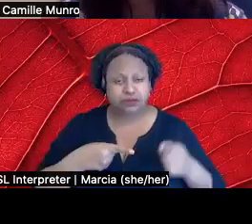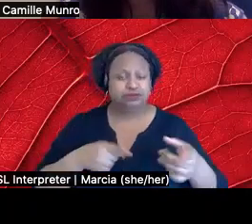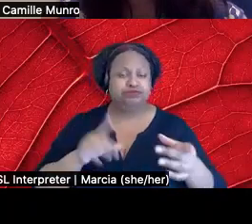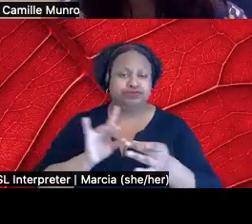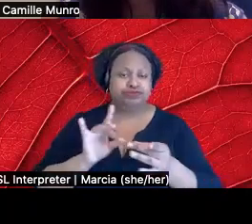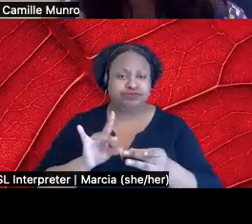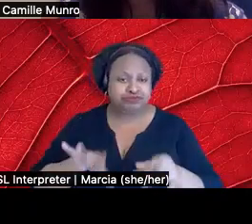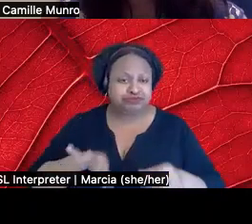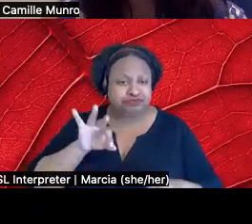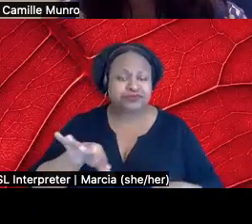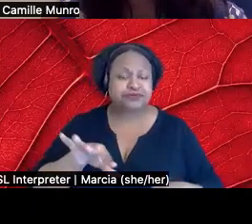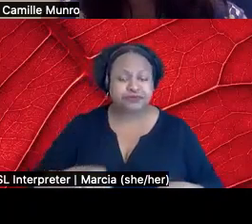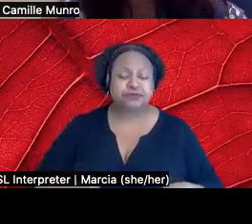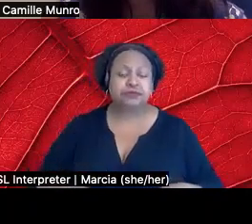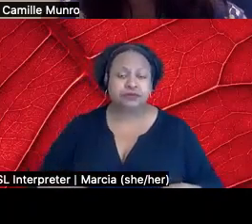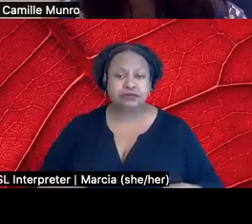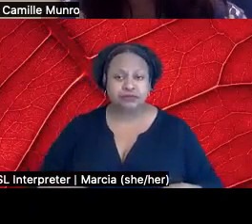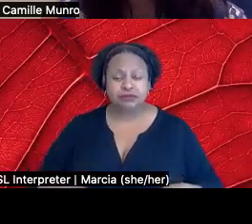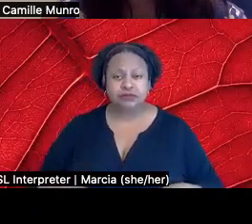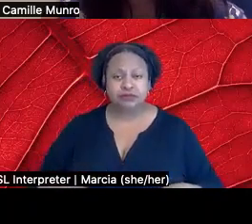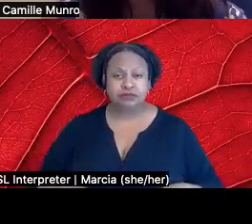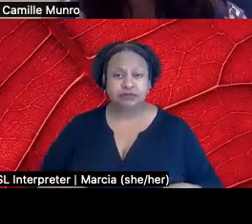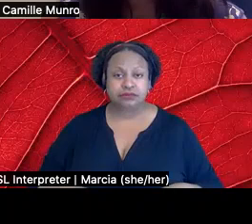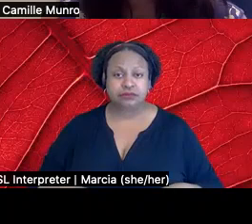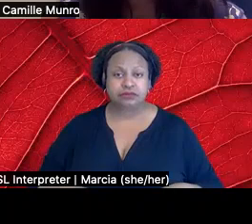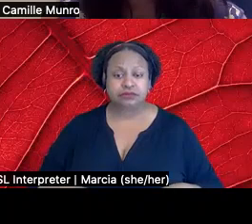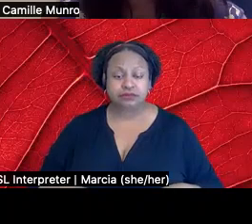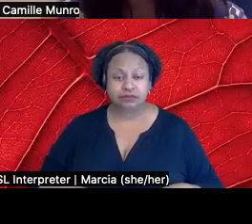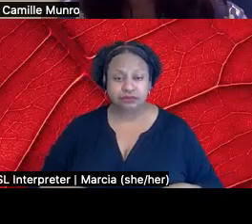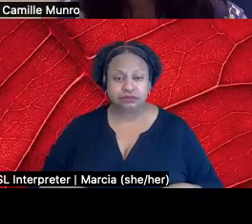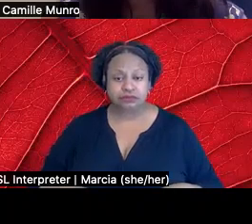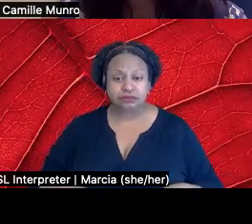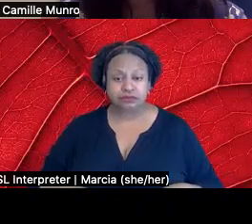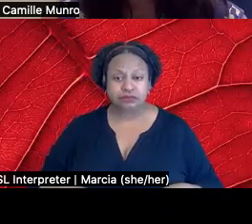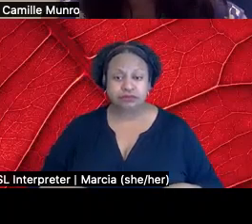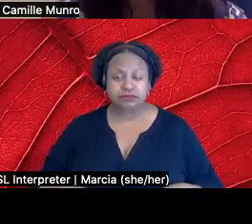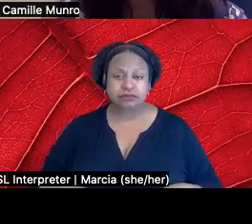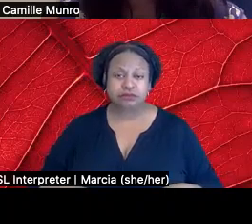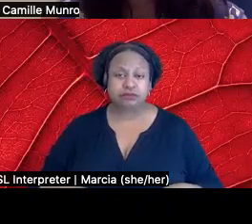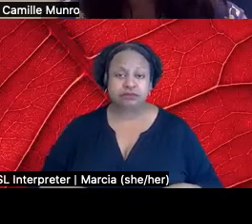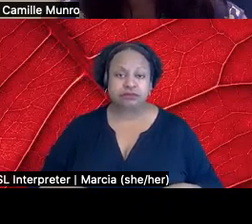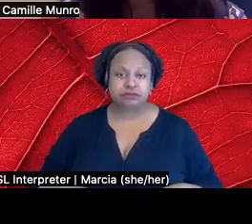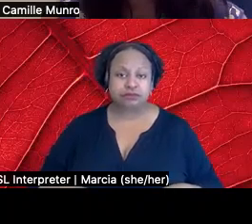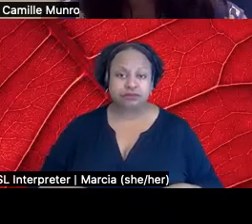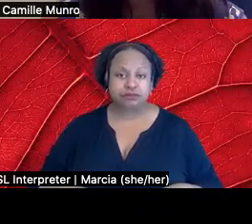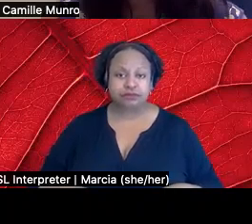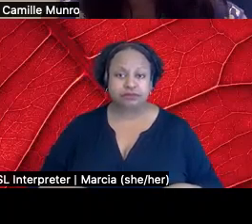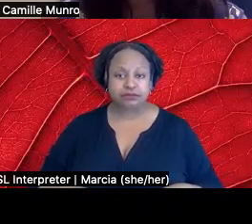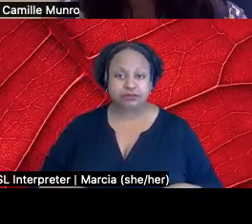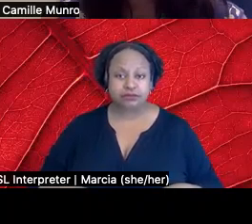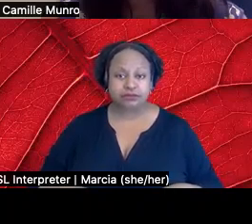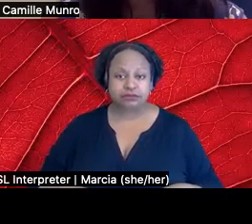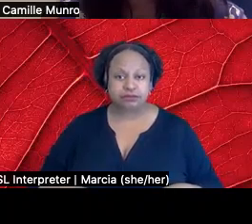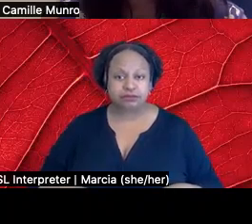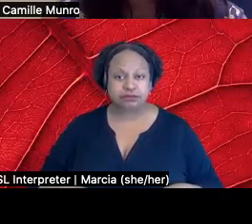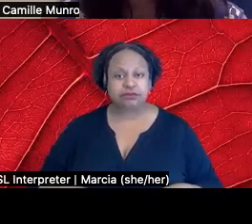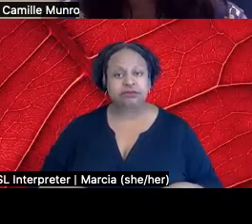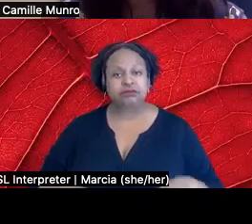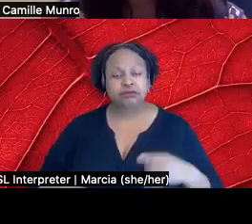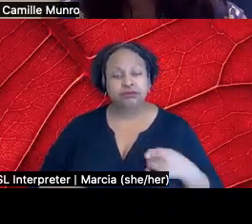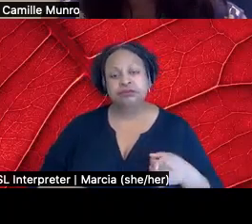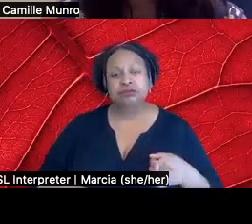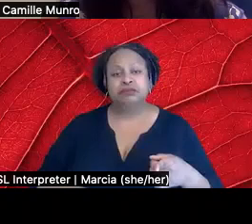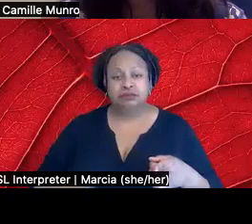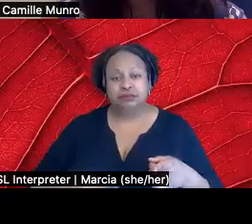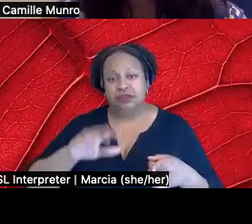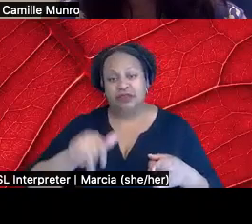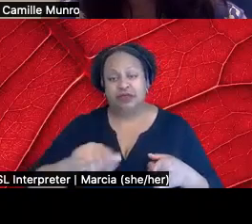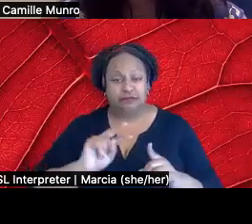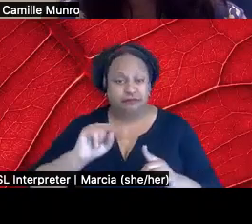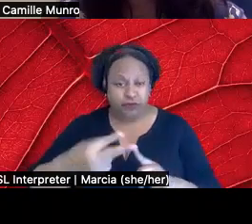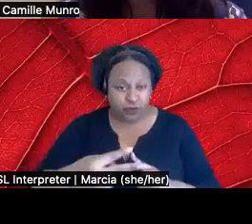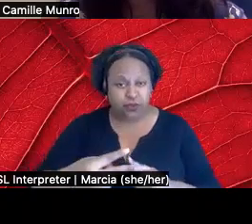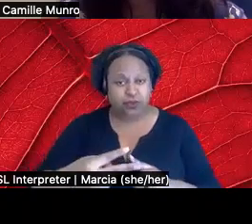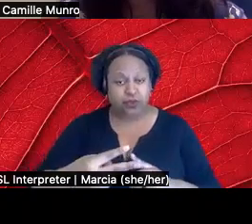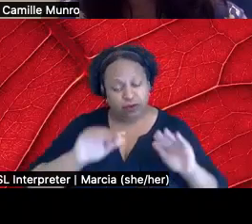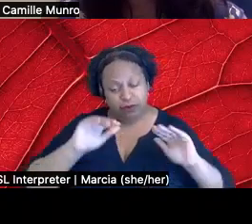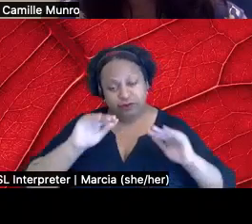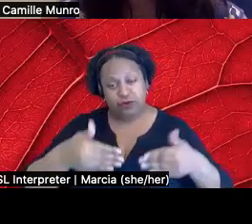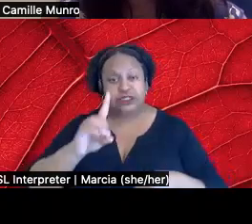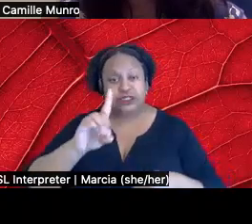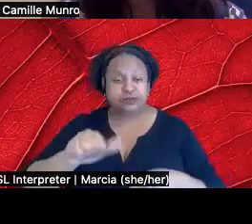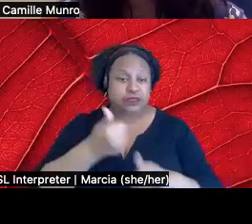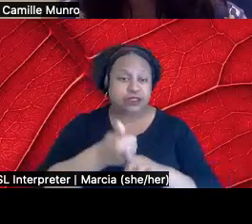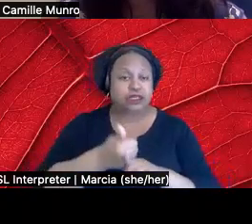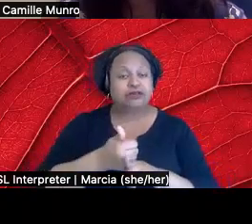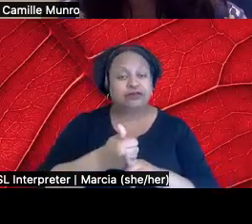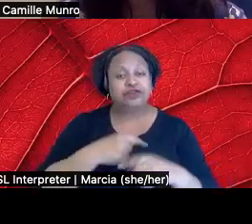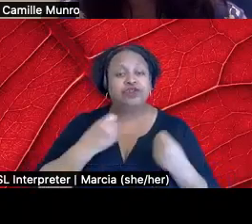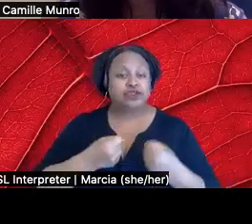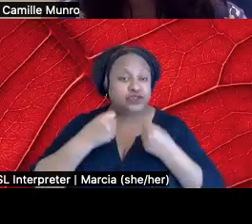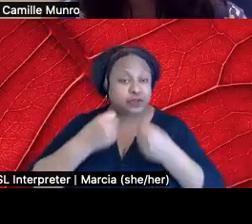speak to the disability , to disability as a strength and as an asset rather than weakness.